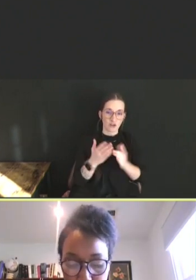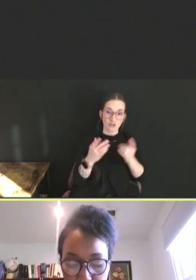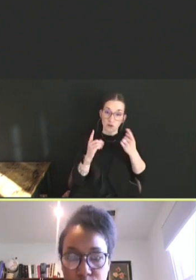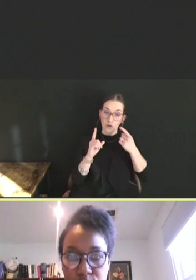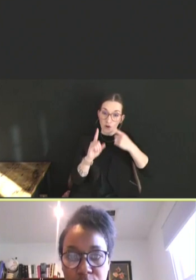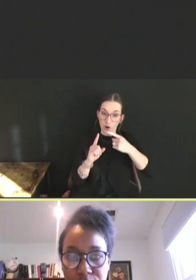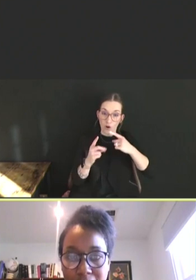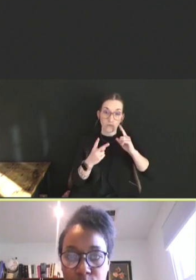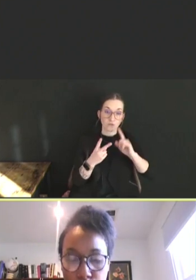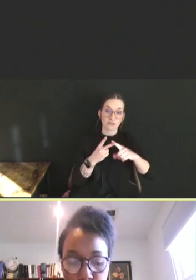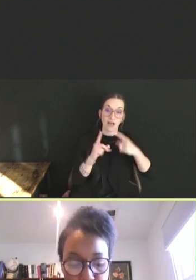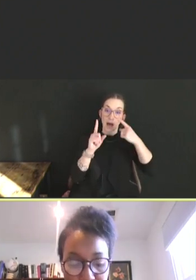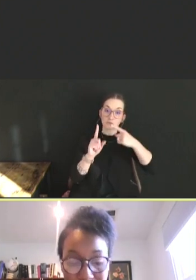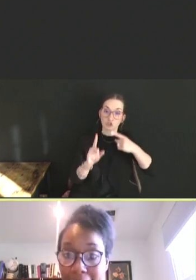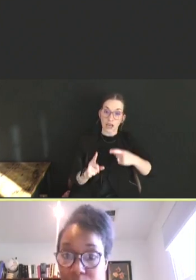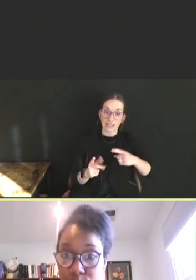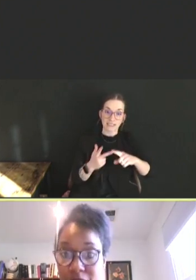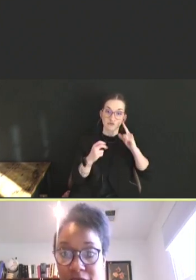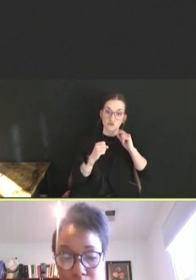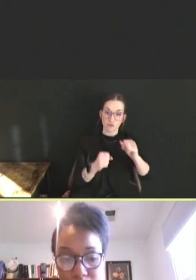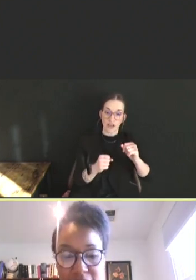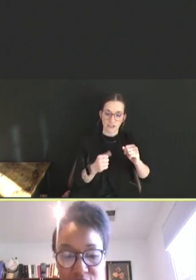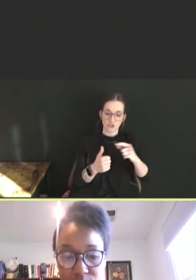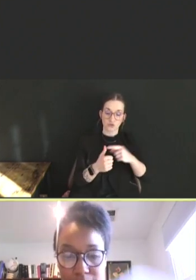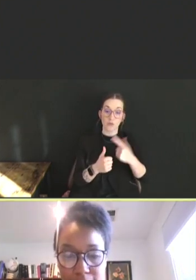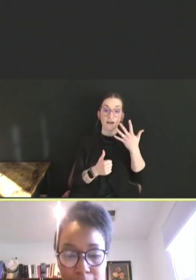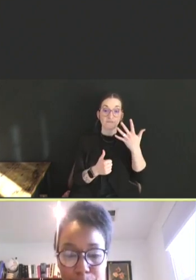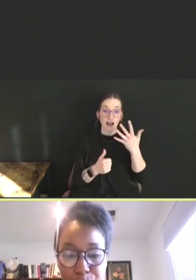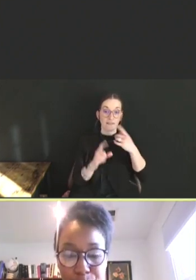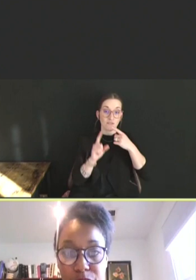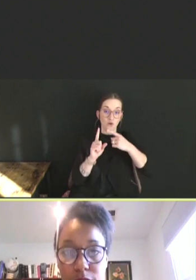So, the five goals are the anchors of the implementation plan.